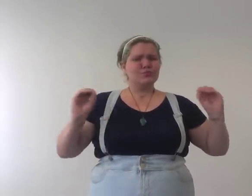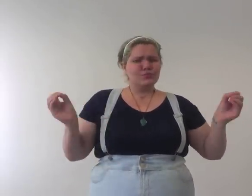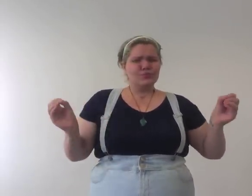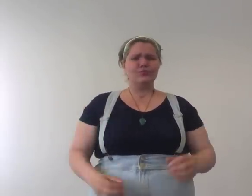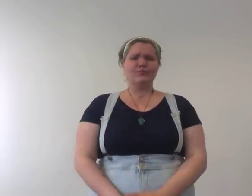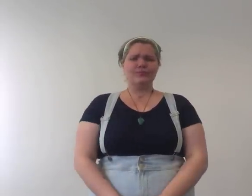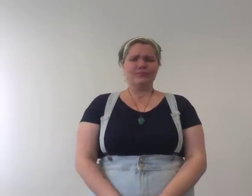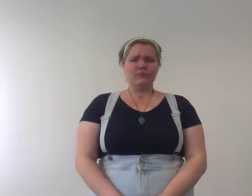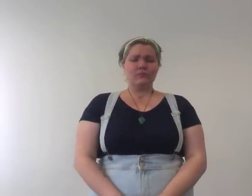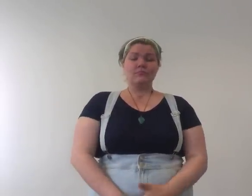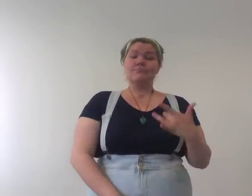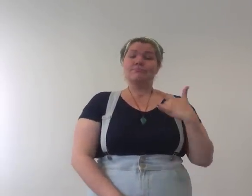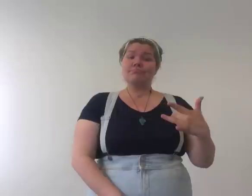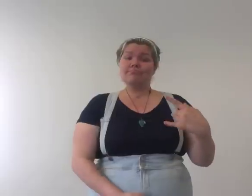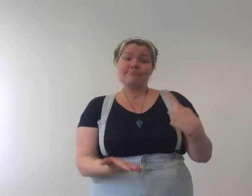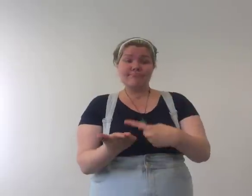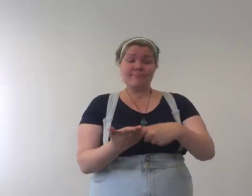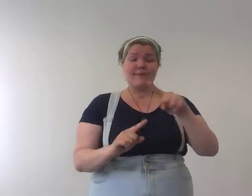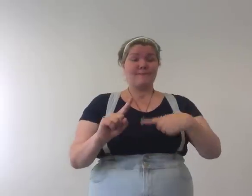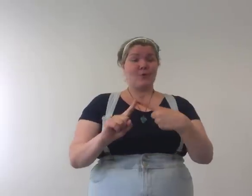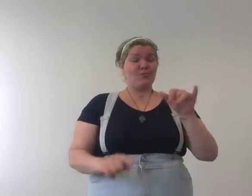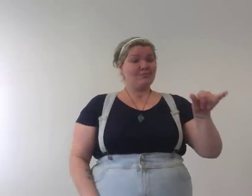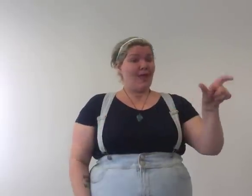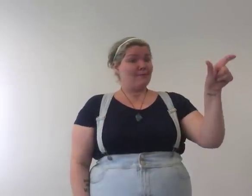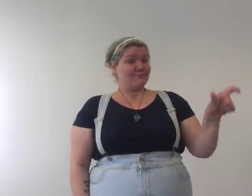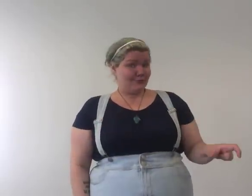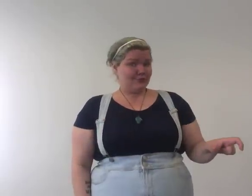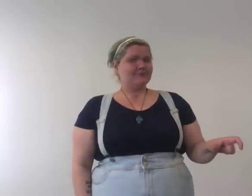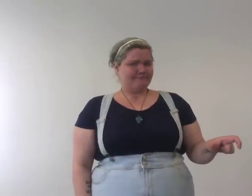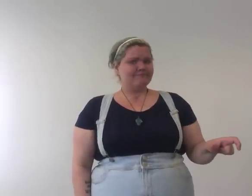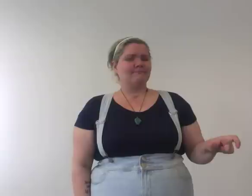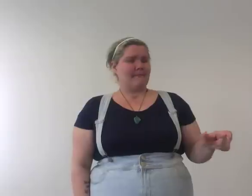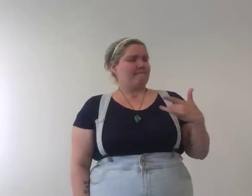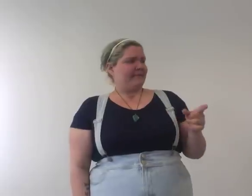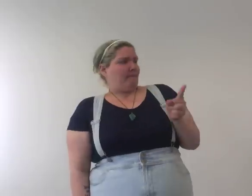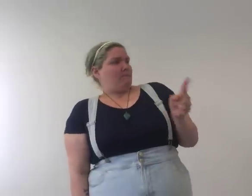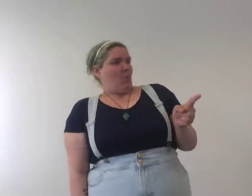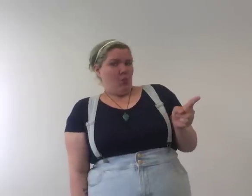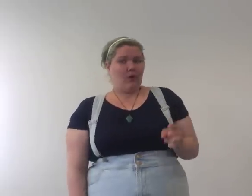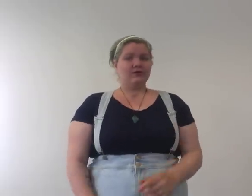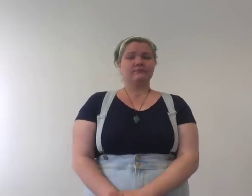Typically when talking about that person, the index finger would be pointed to that individual.